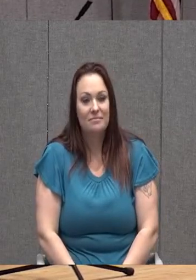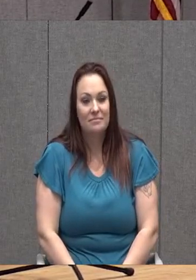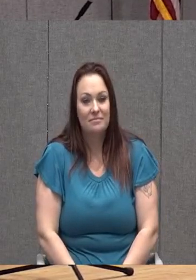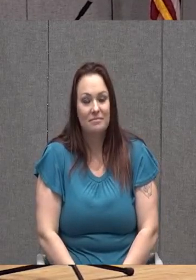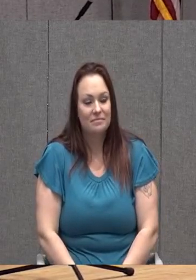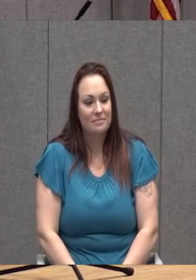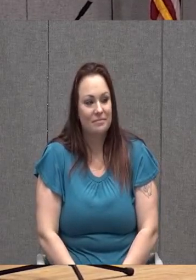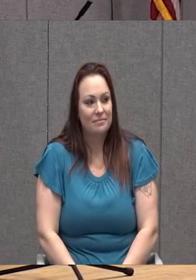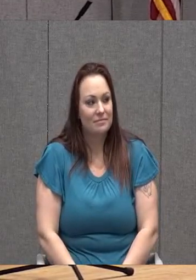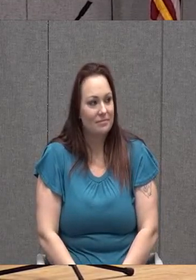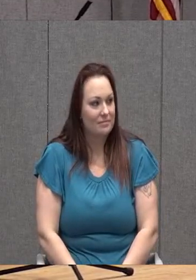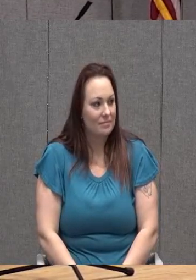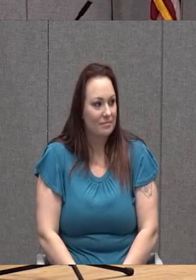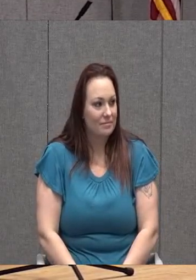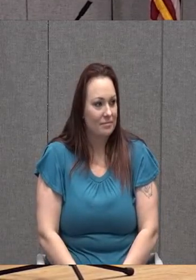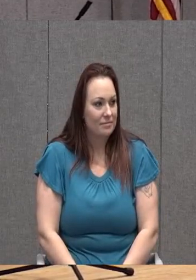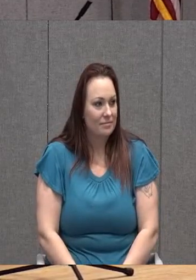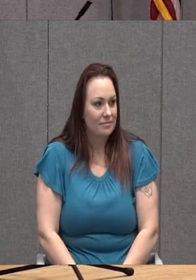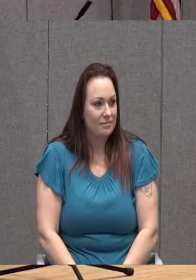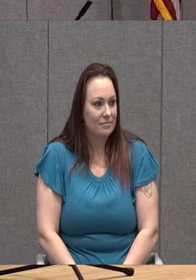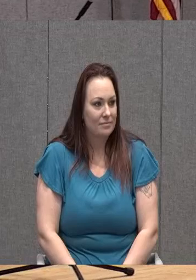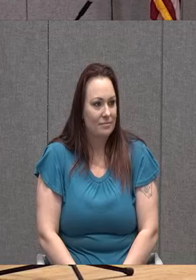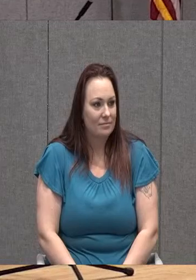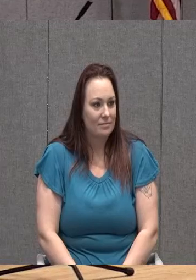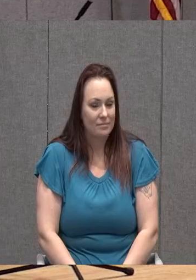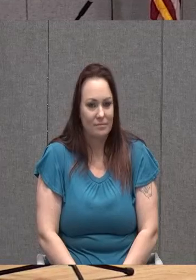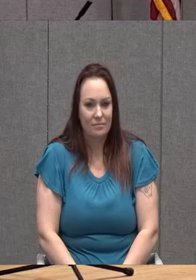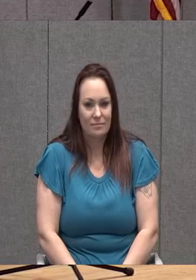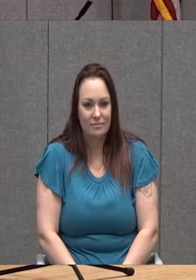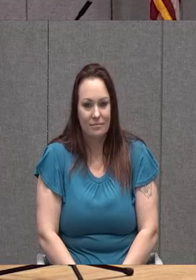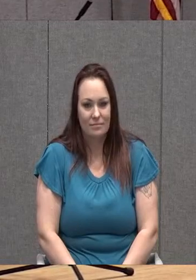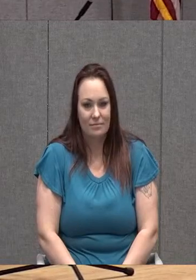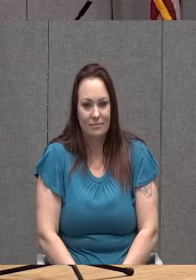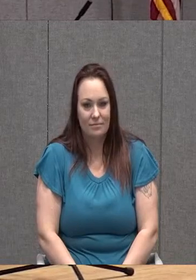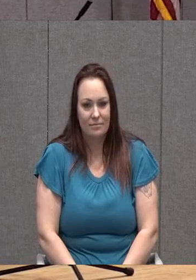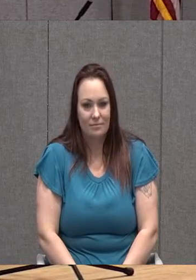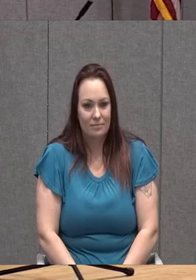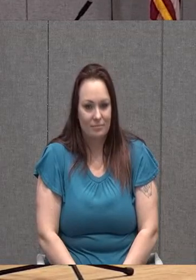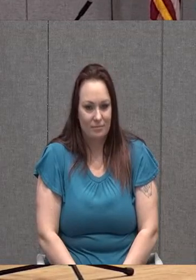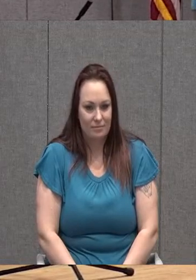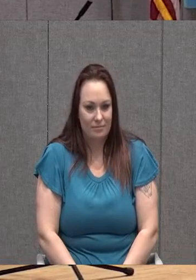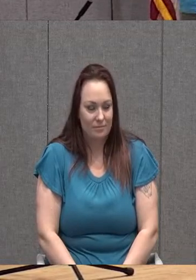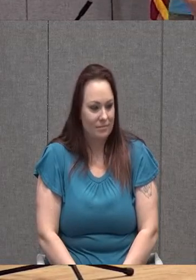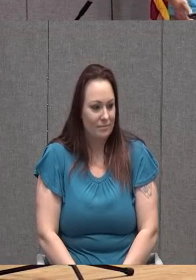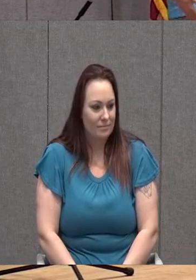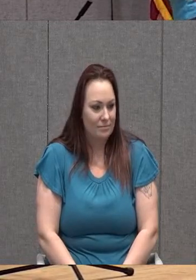(plastic popping) (loud rustling)